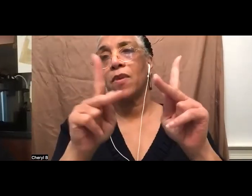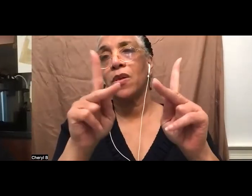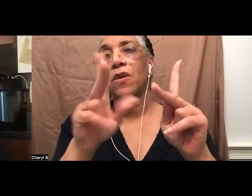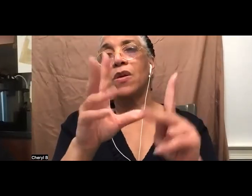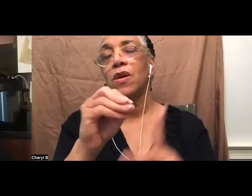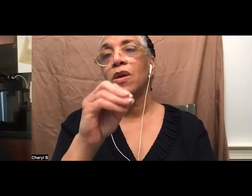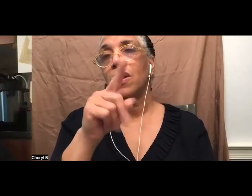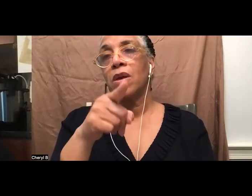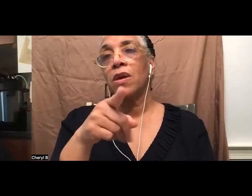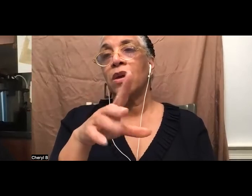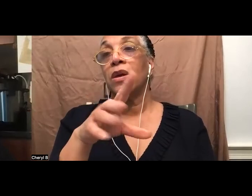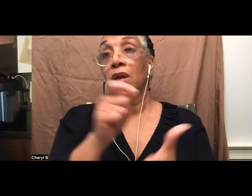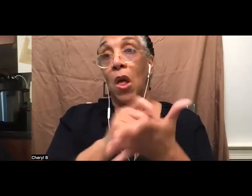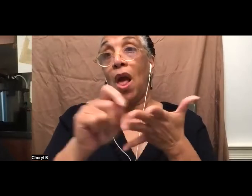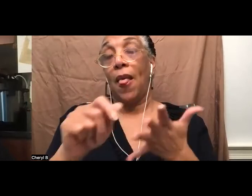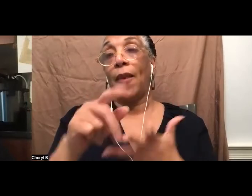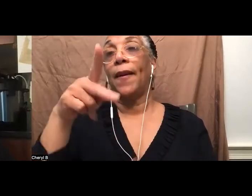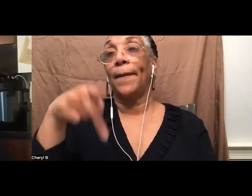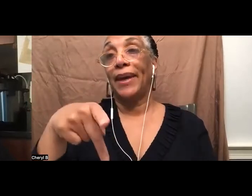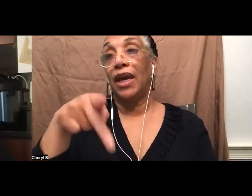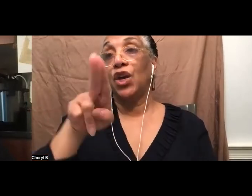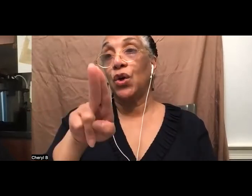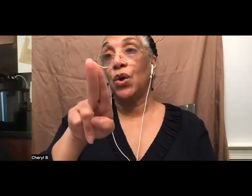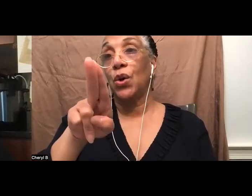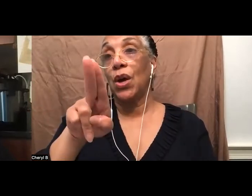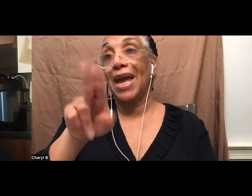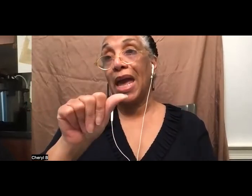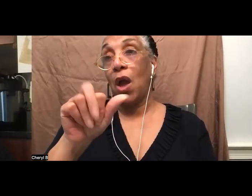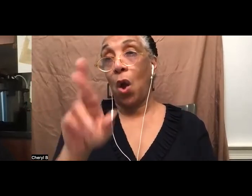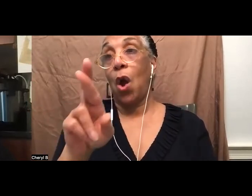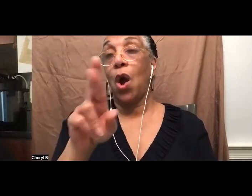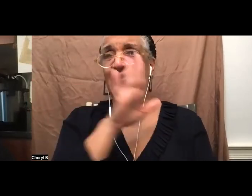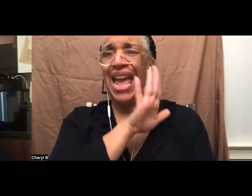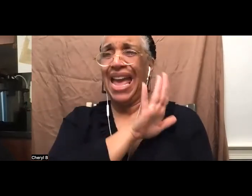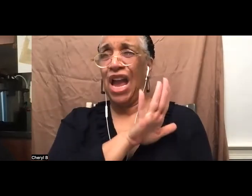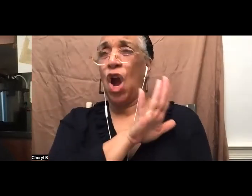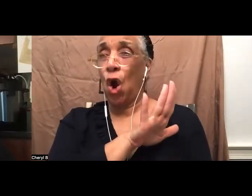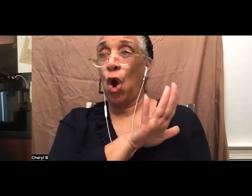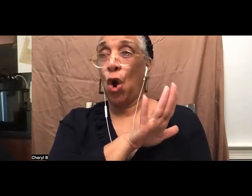"The Right to Maim,"